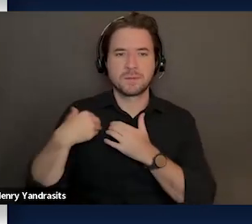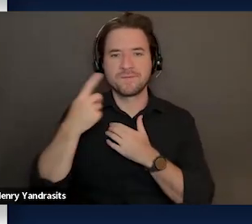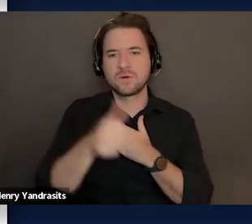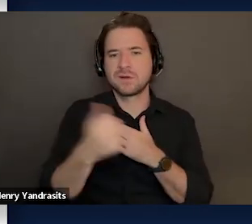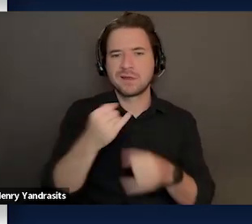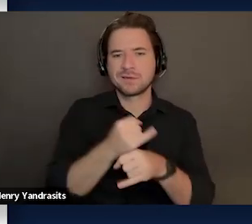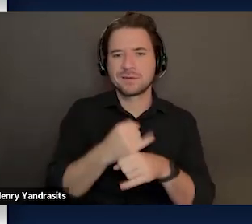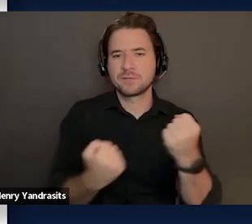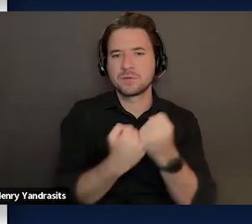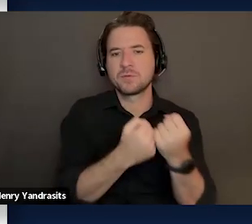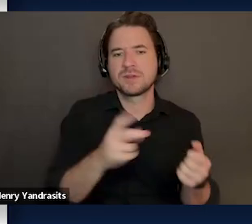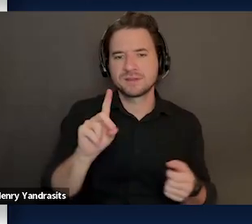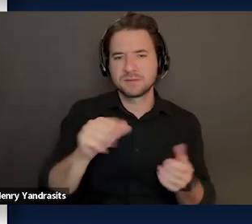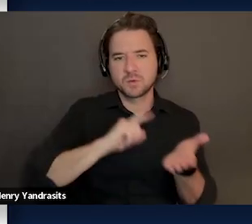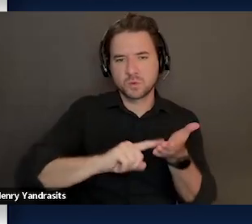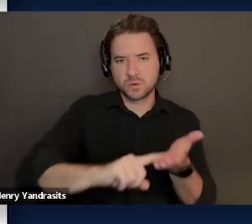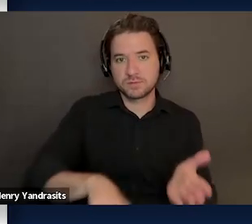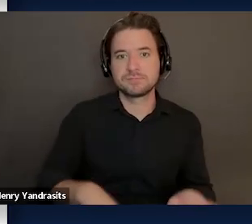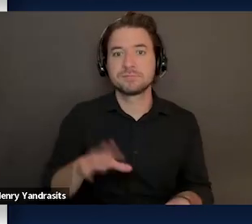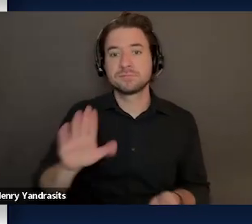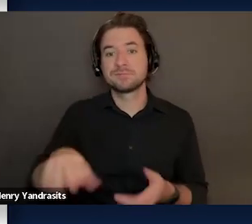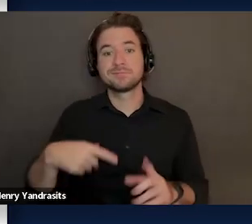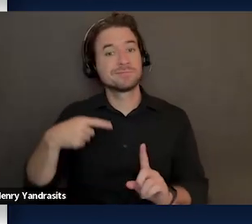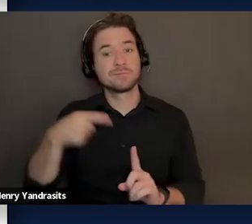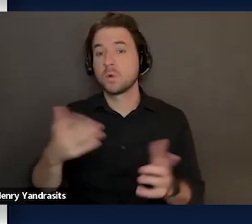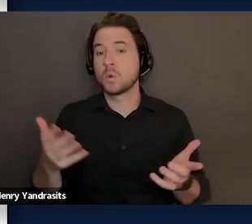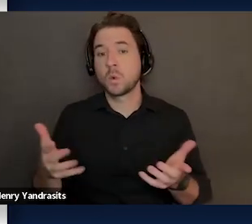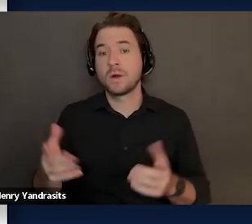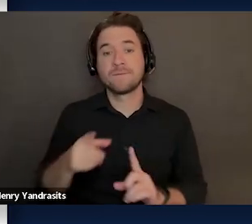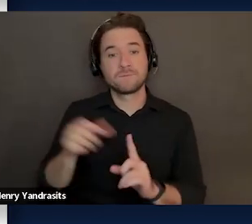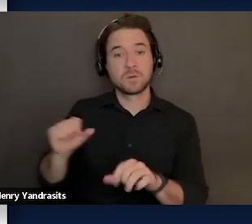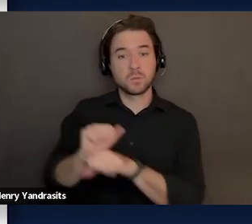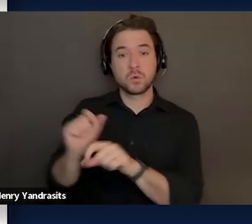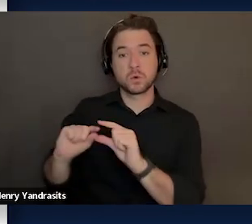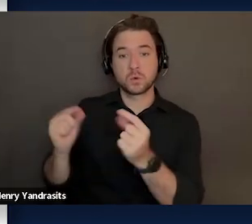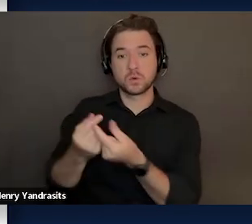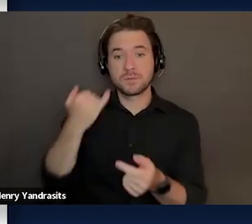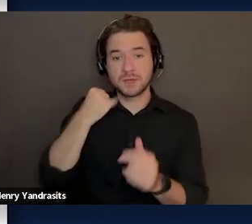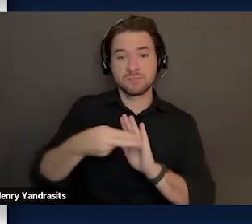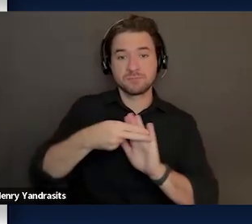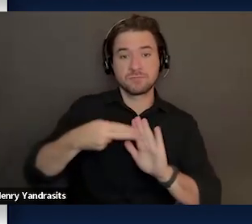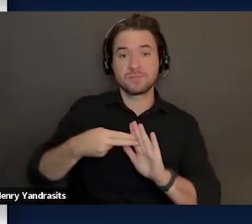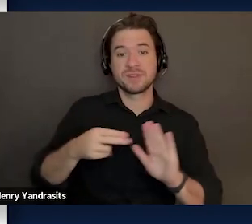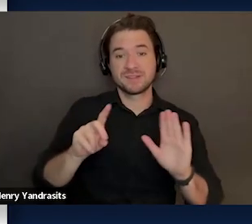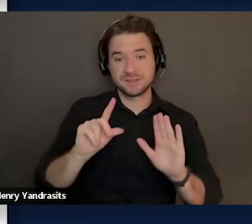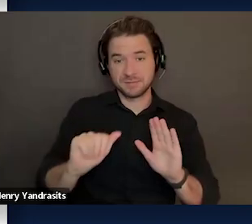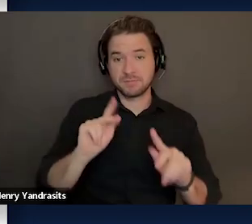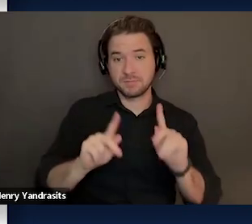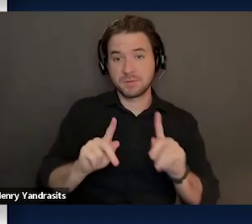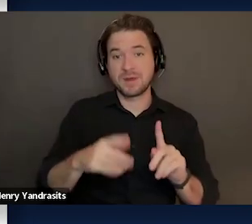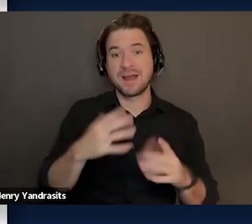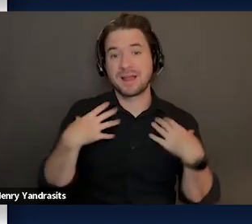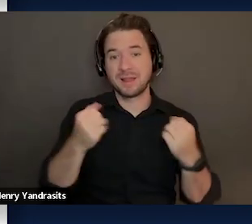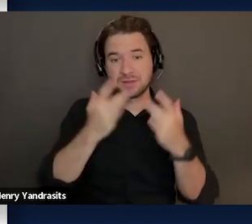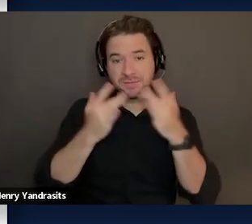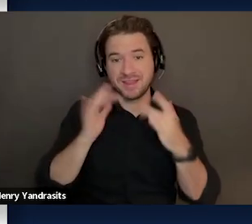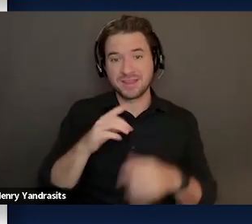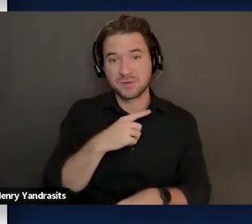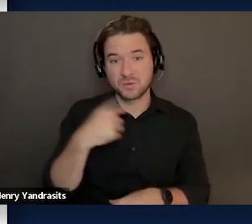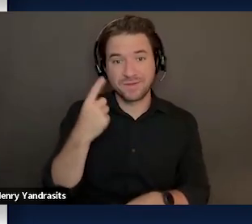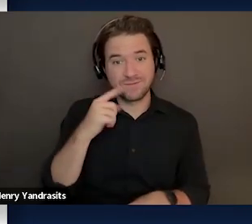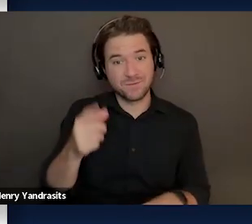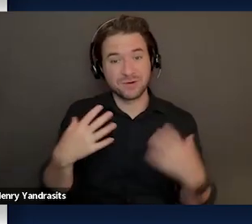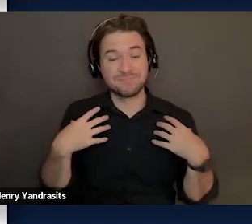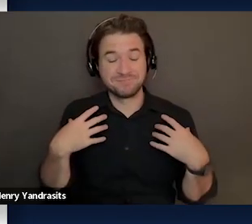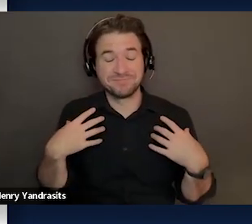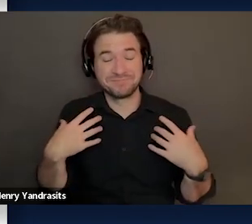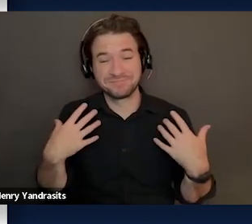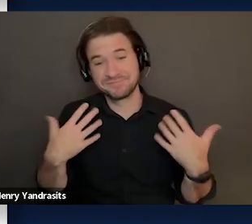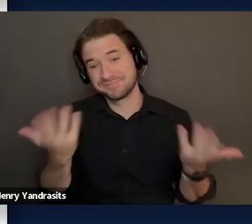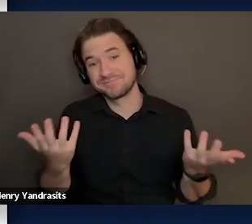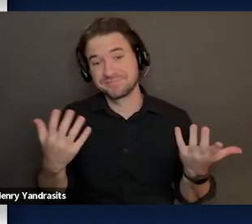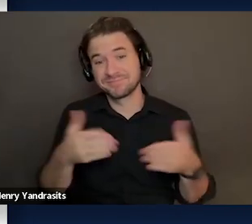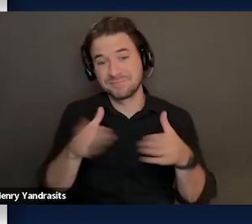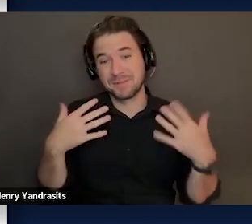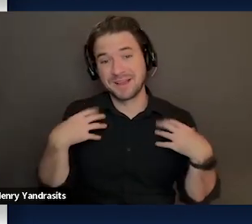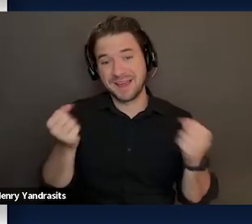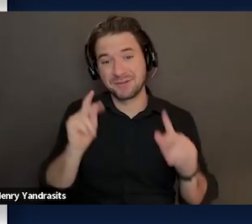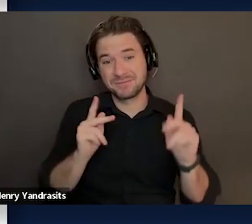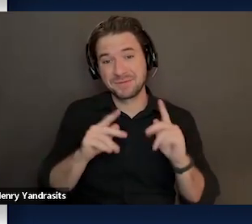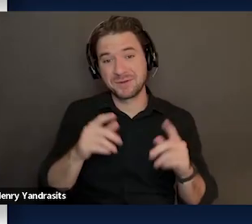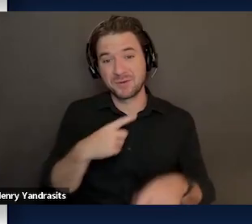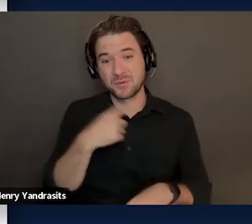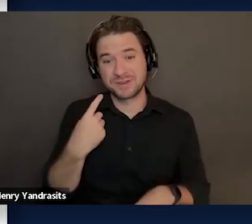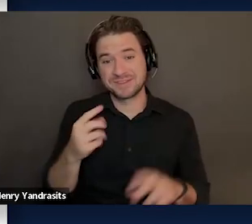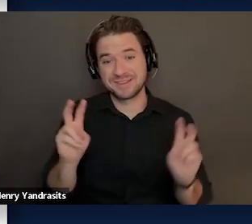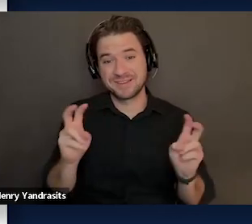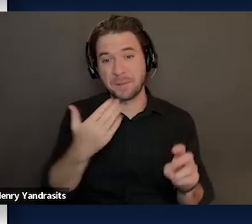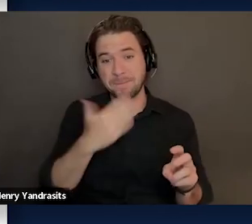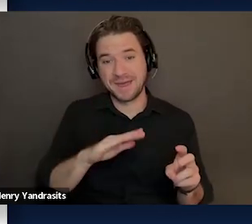disability research. So, in short, designating, according to the workgroup, designating persons with disabilities as a health disparities population would be a risky endeavor, and for public health folks, risk is bad, so they recommended rejecting the designation.